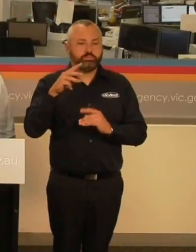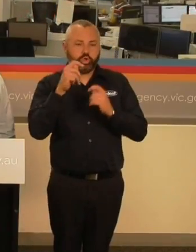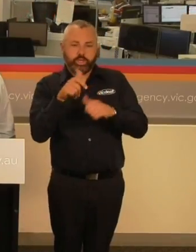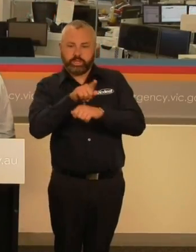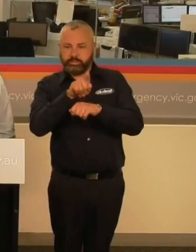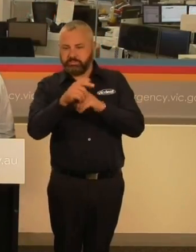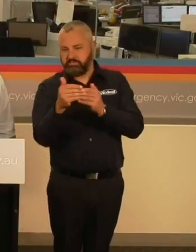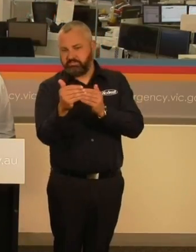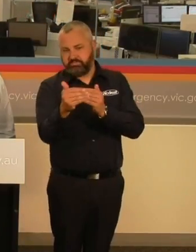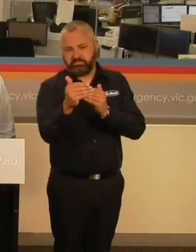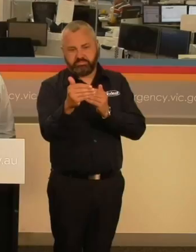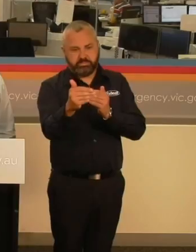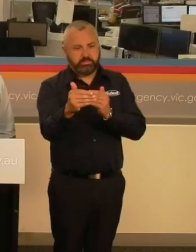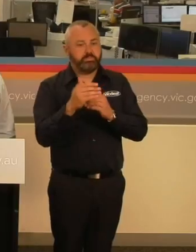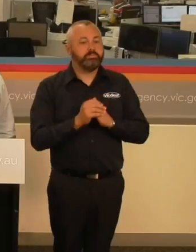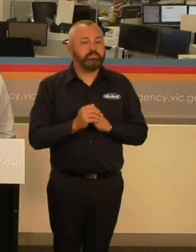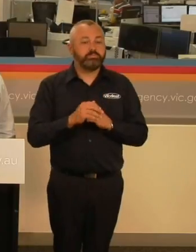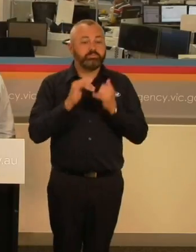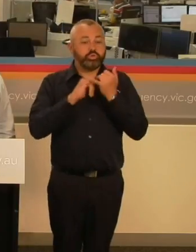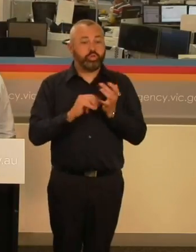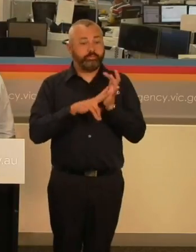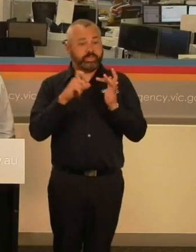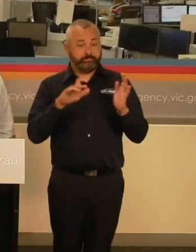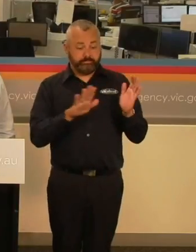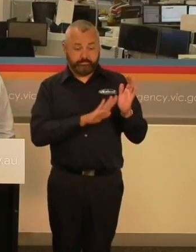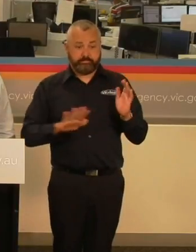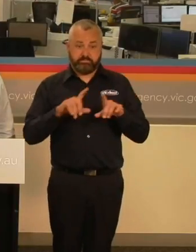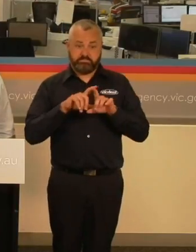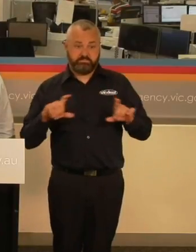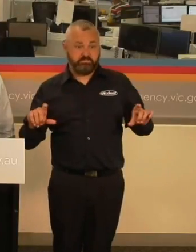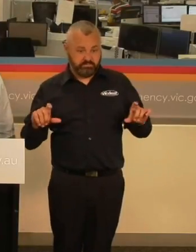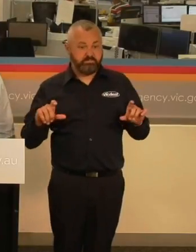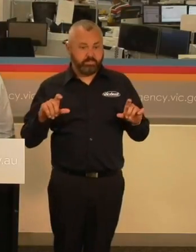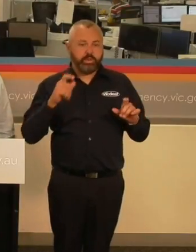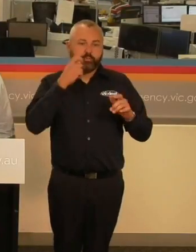Southern Victoria gets the couple of days of heat and then a bit of a change